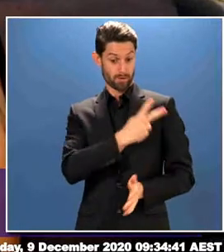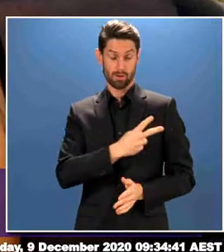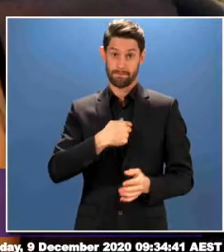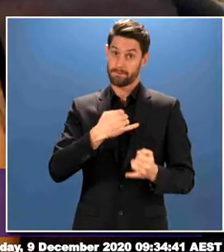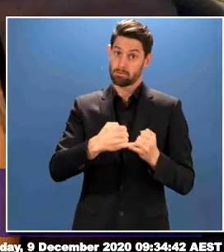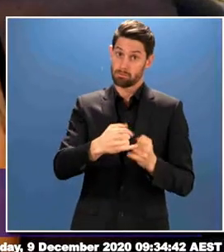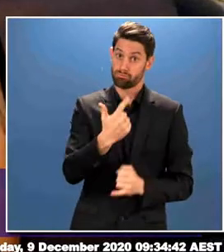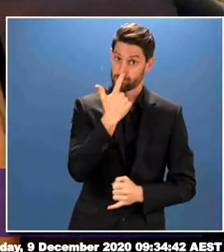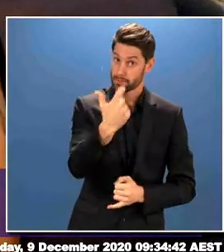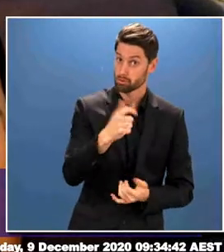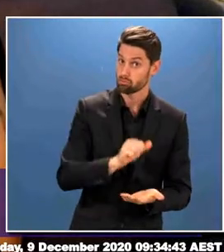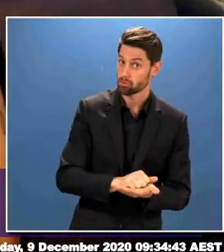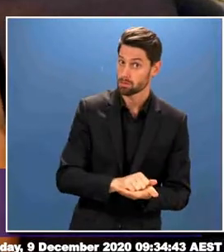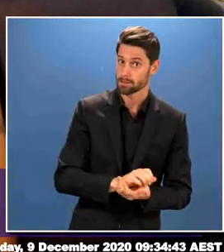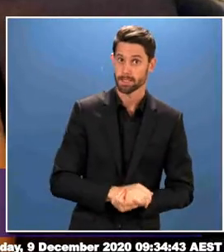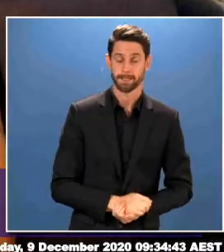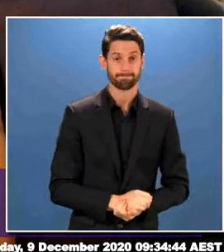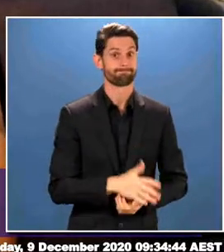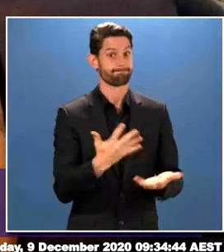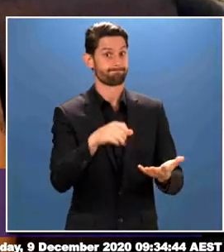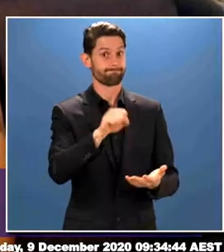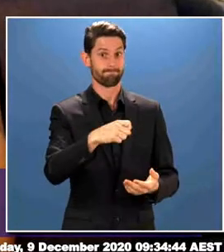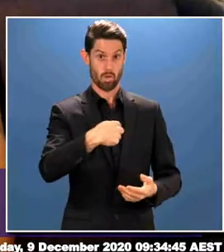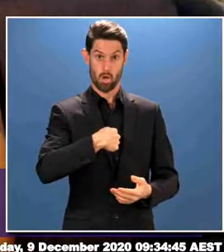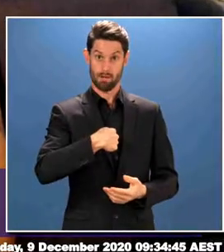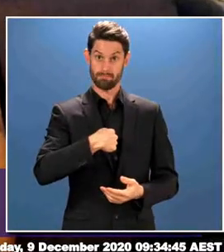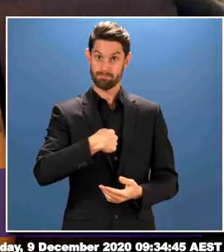As a young person living with disability I feel honoured to talk about